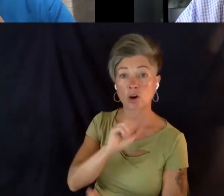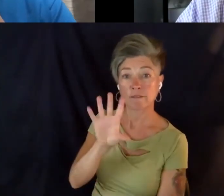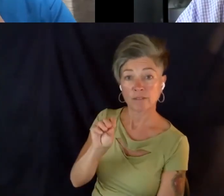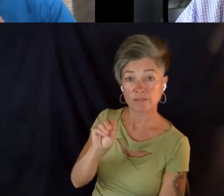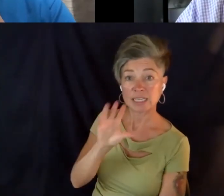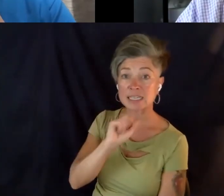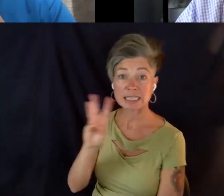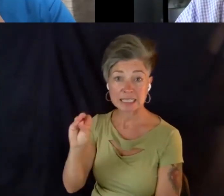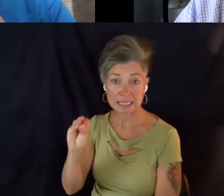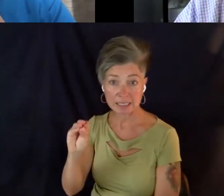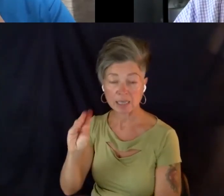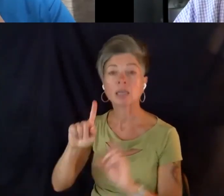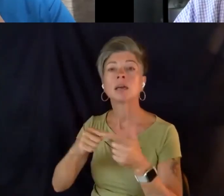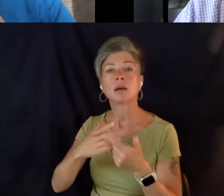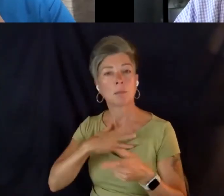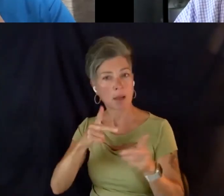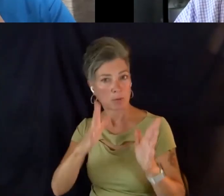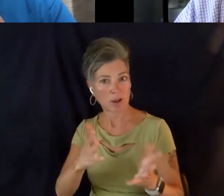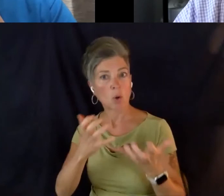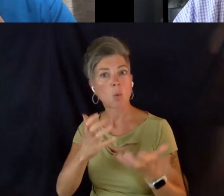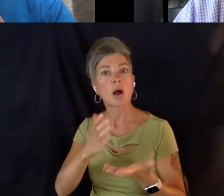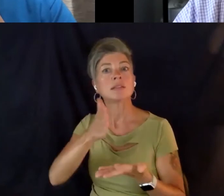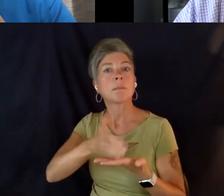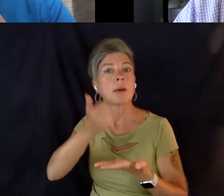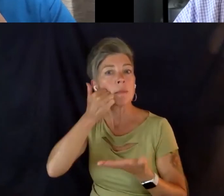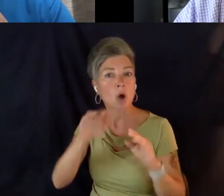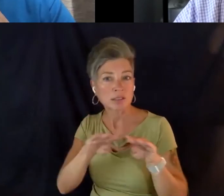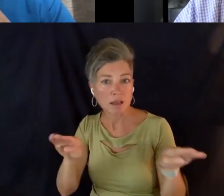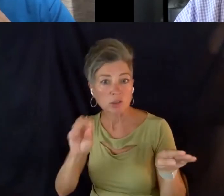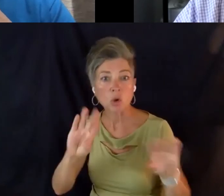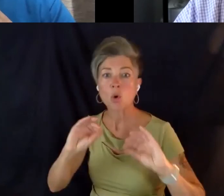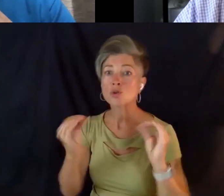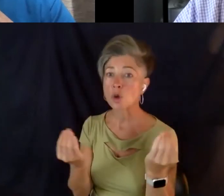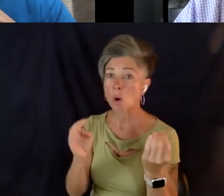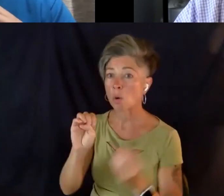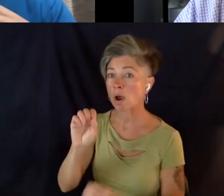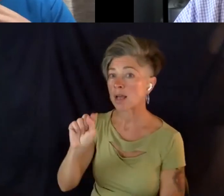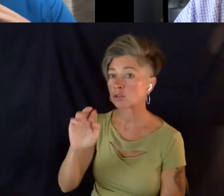and then my provider wants menopause levels or no estrogen after bottom surgery.